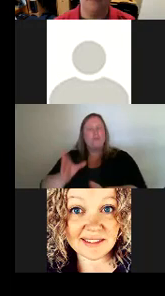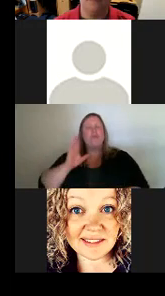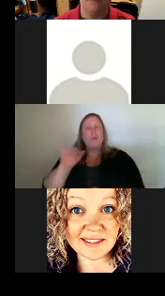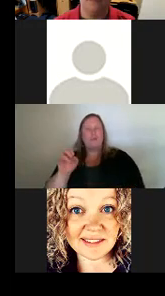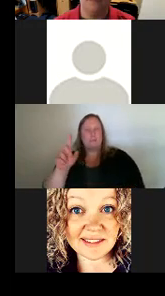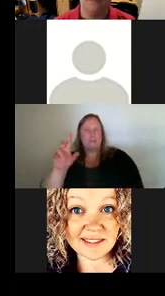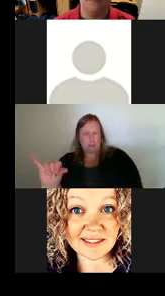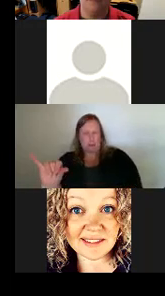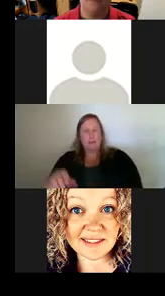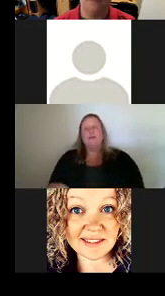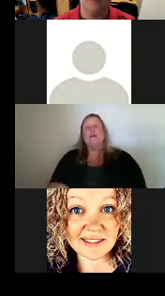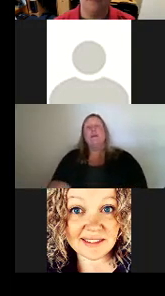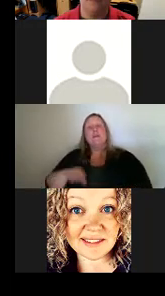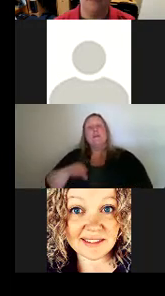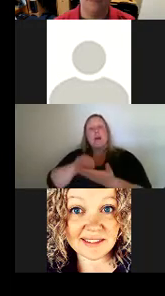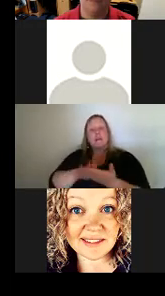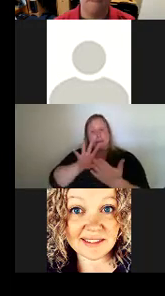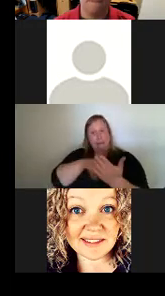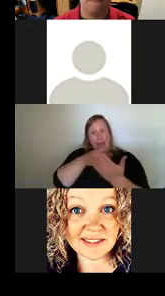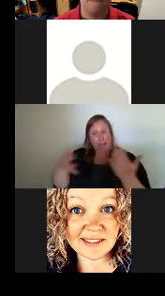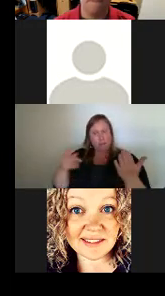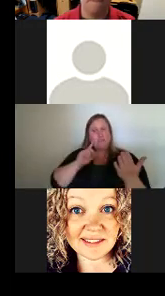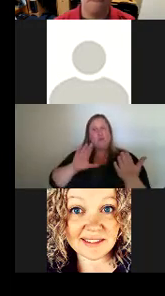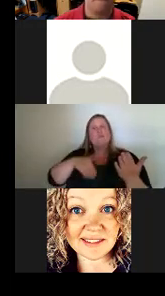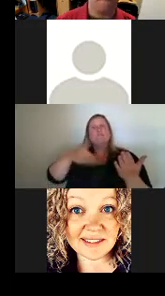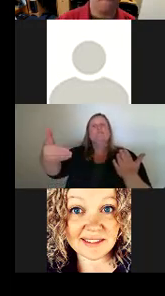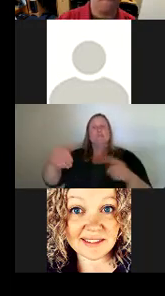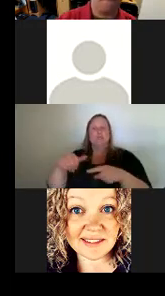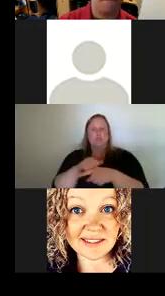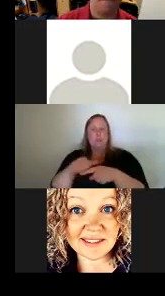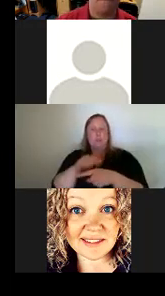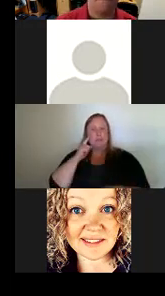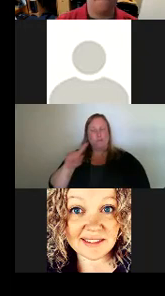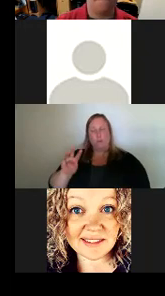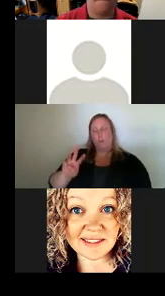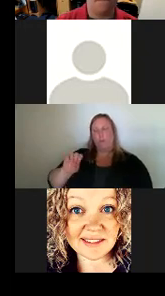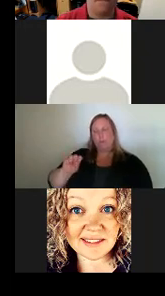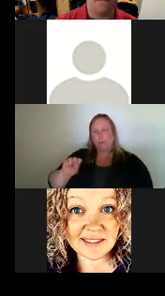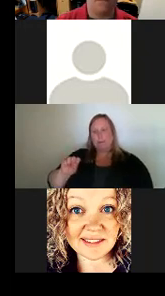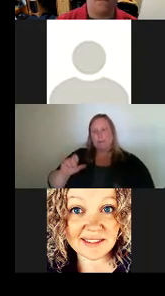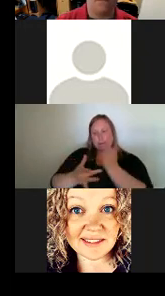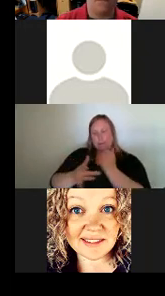MARK YOUR CALENDARS. OUR NEXT TRAINING FOR WisTECH WILL BE ON AUGUST 10th, AGAIN,